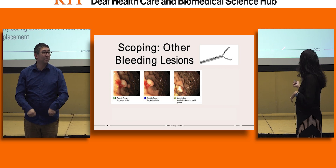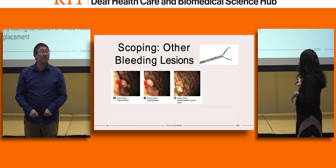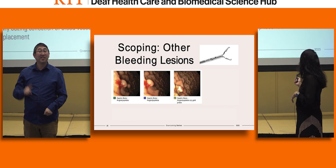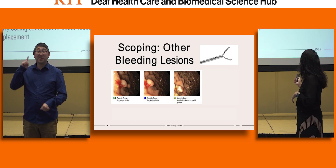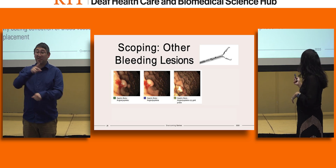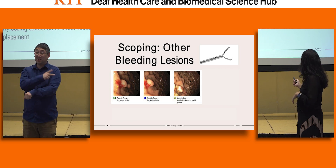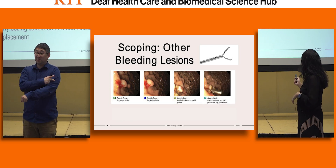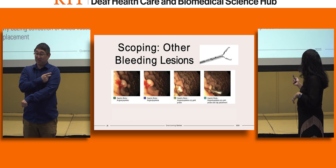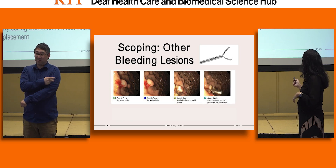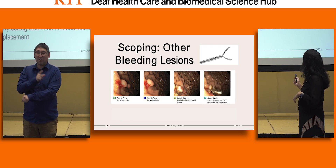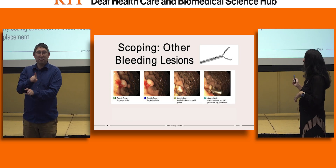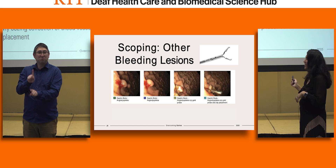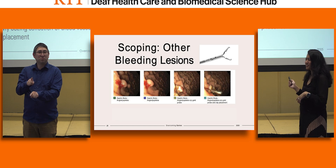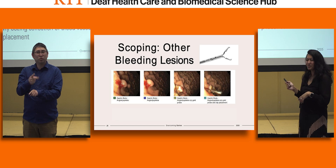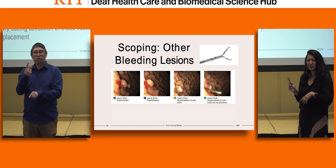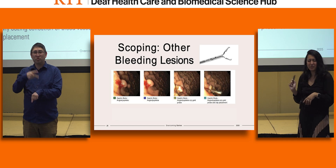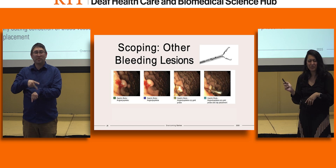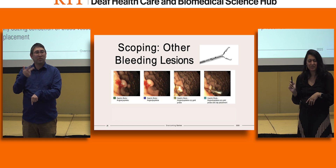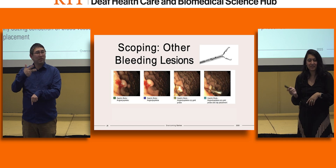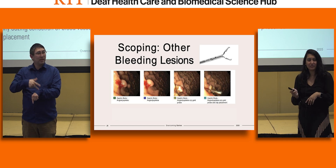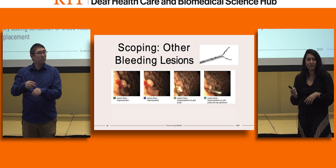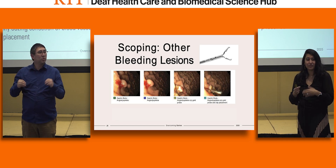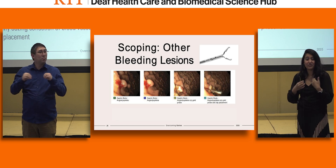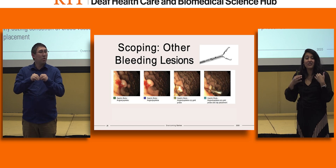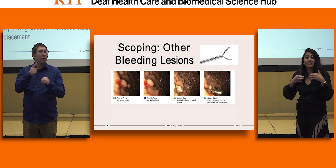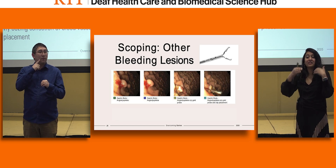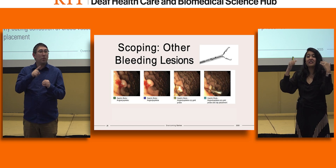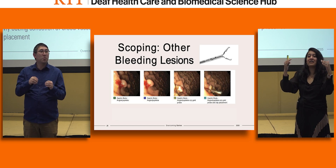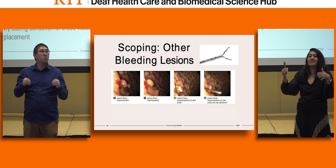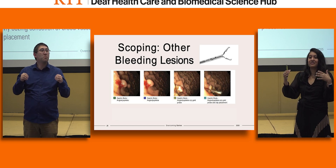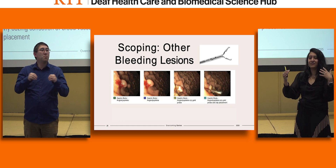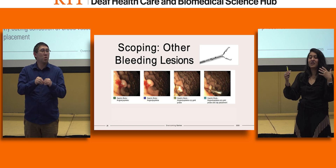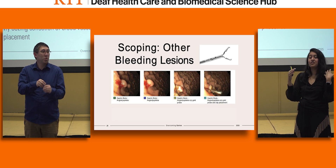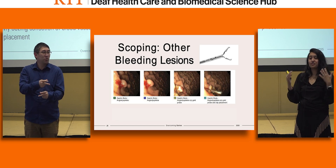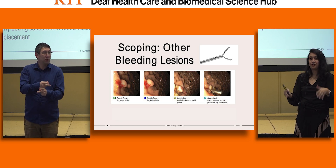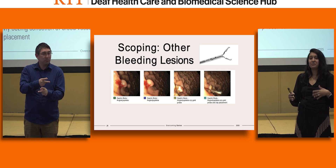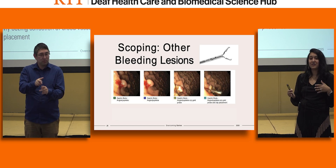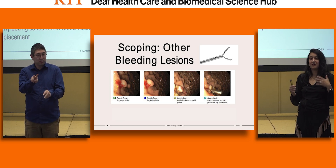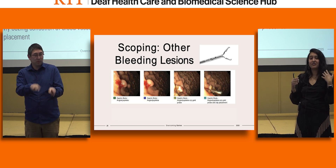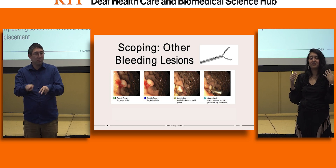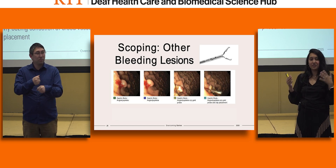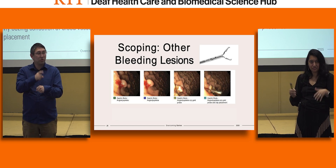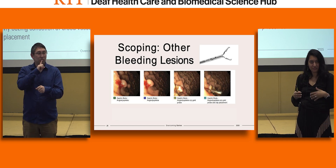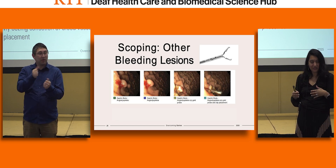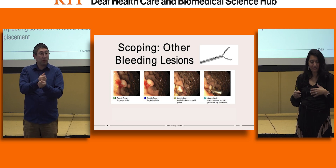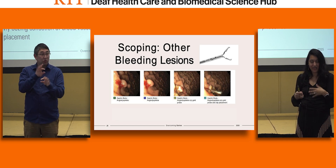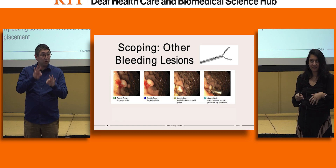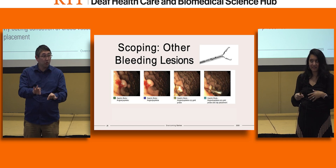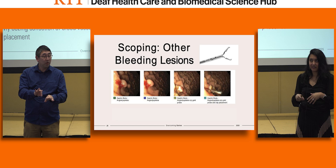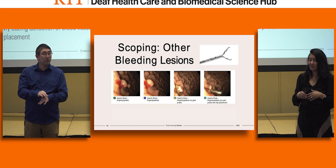And this person had to come back two or three more times for a kind of elective treatment and re-treatment of that site,